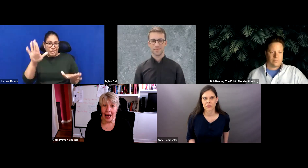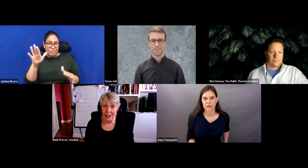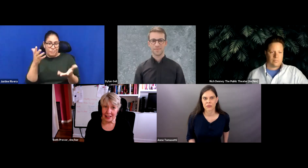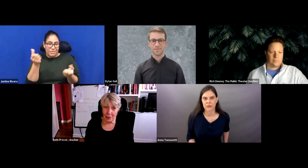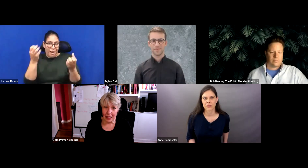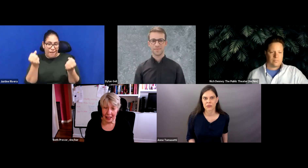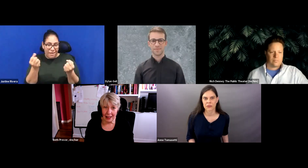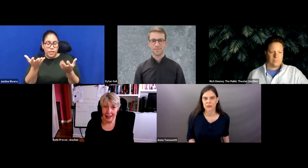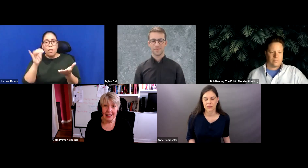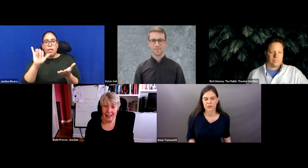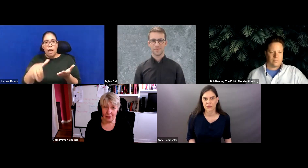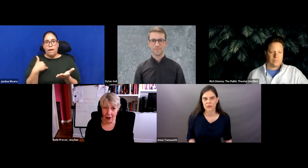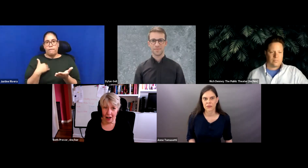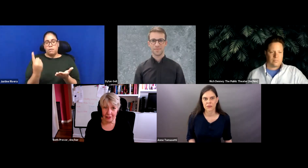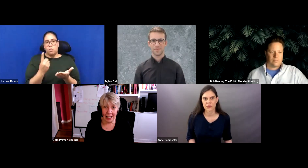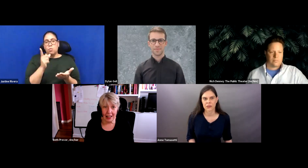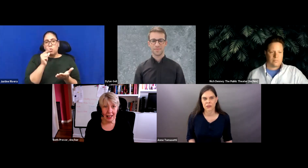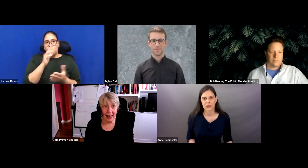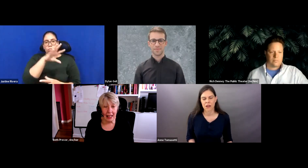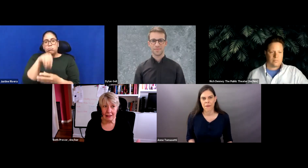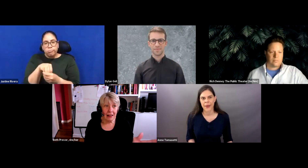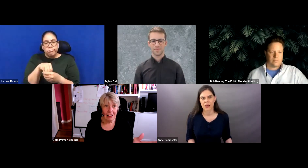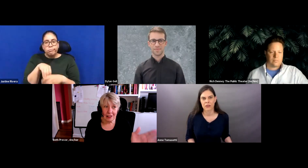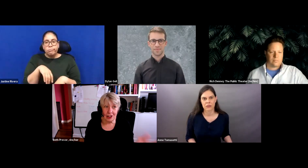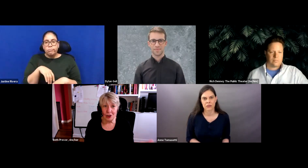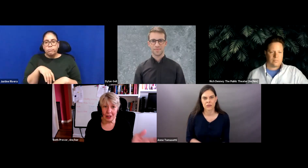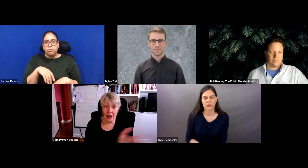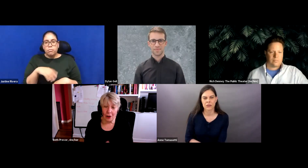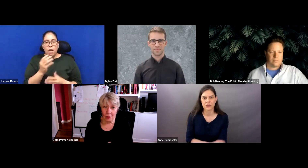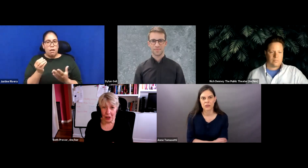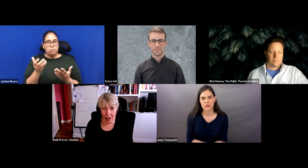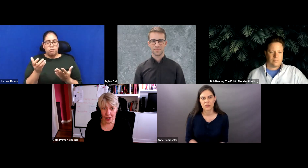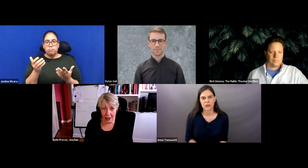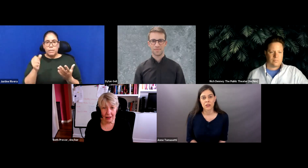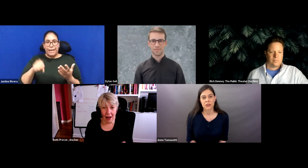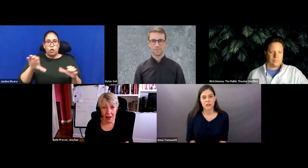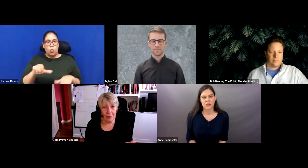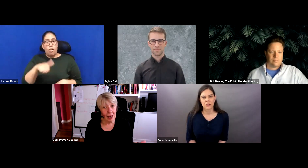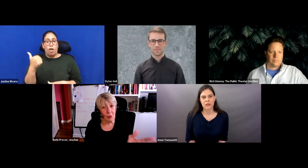having somebody involved and to do another production, I mean,